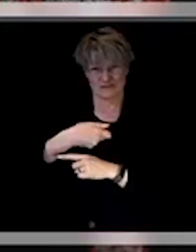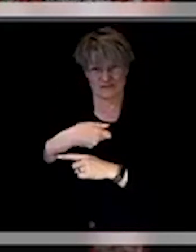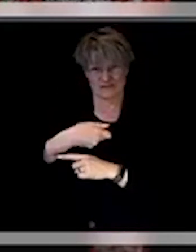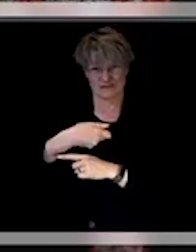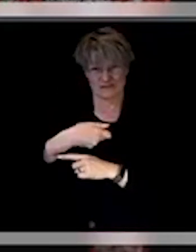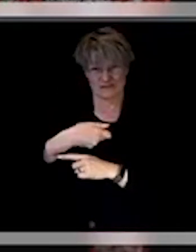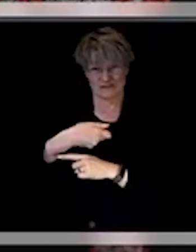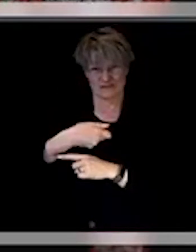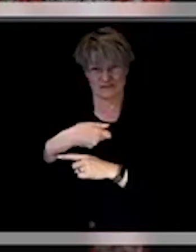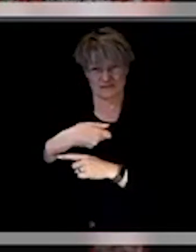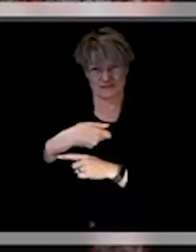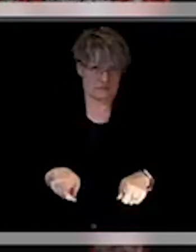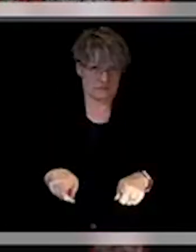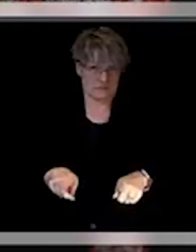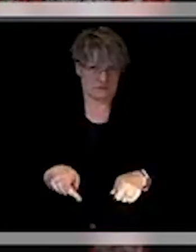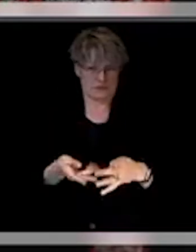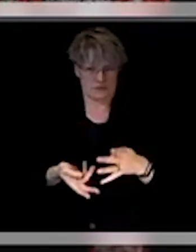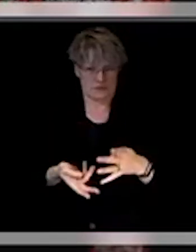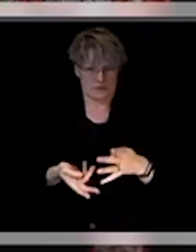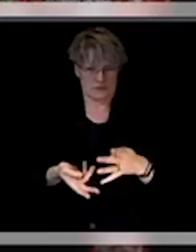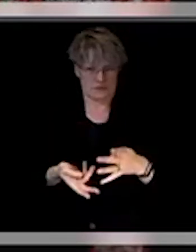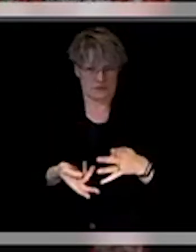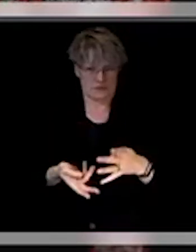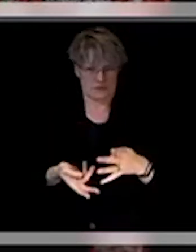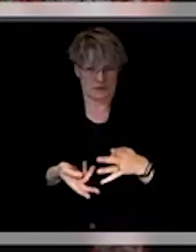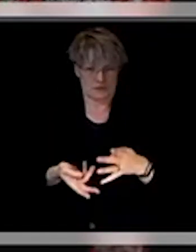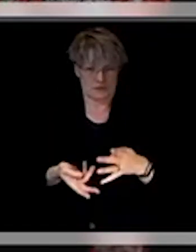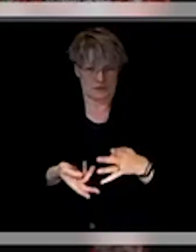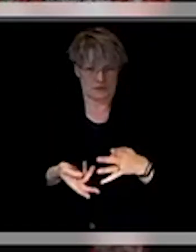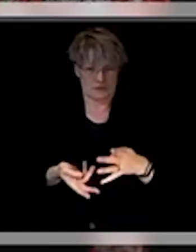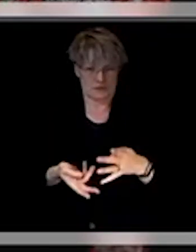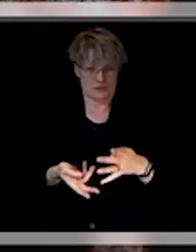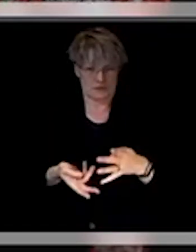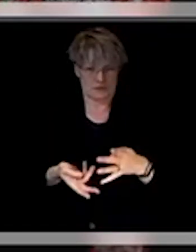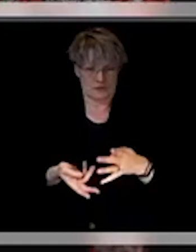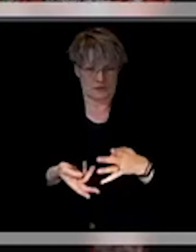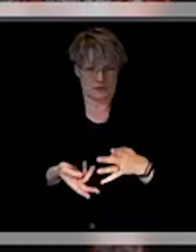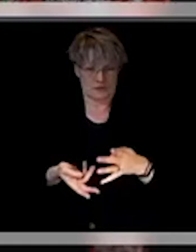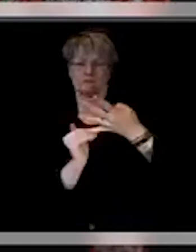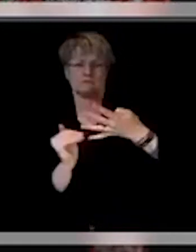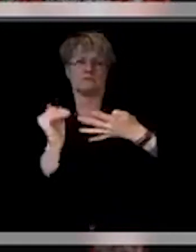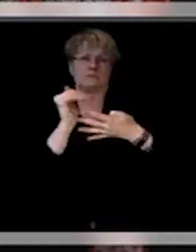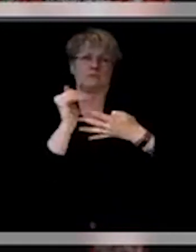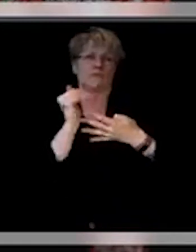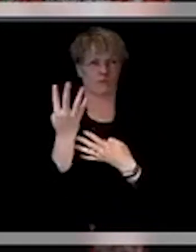of them go into the red, then that would go up. So, whether it's disease status measures,